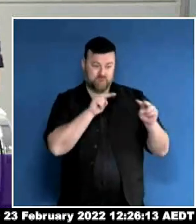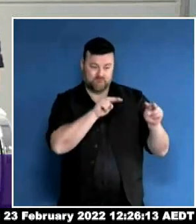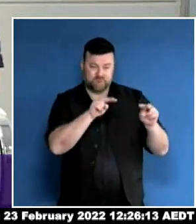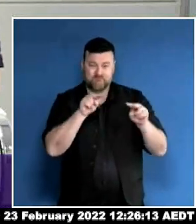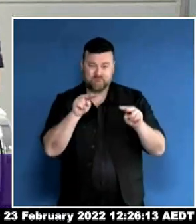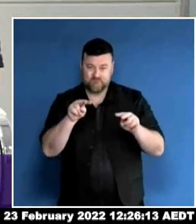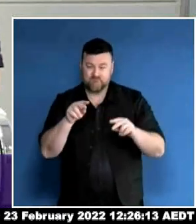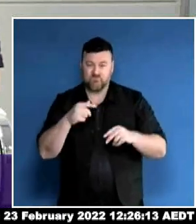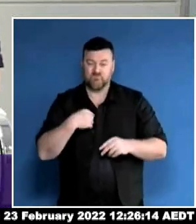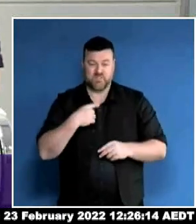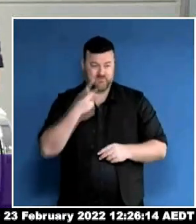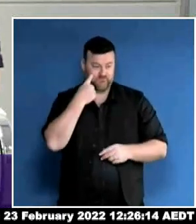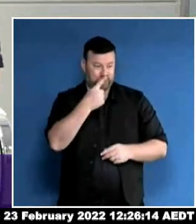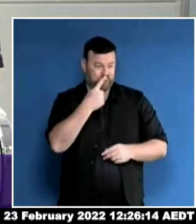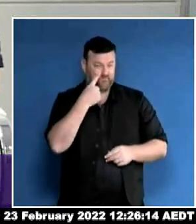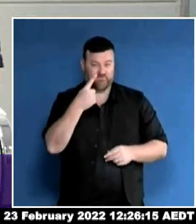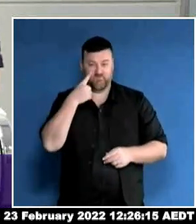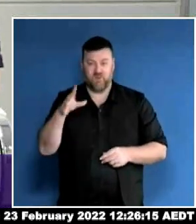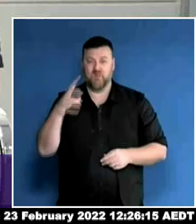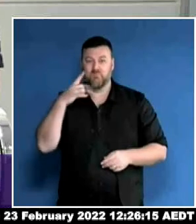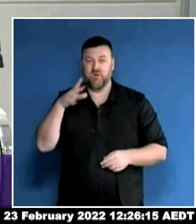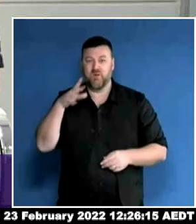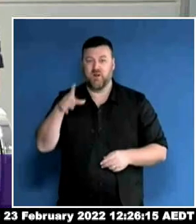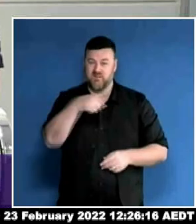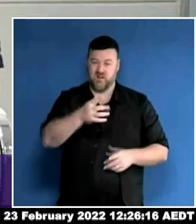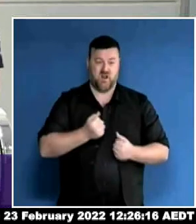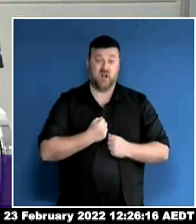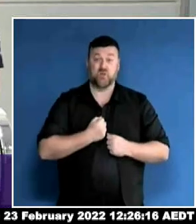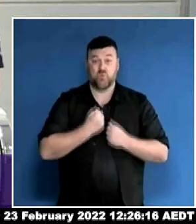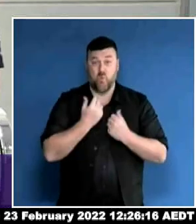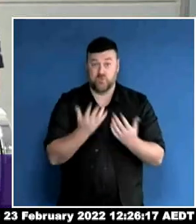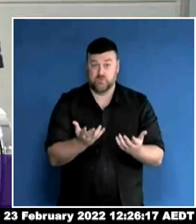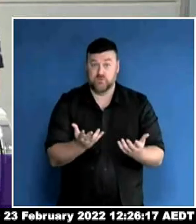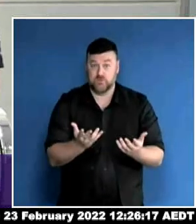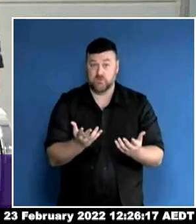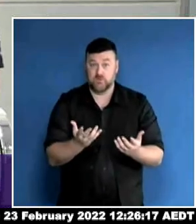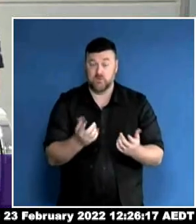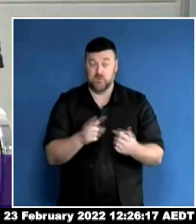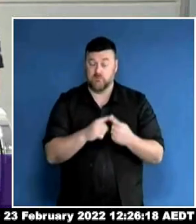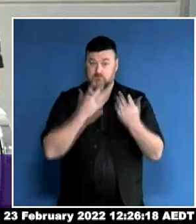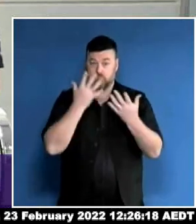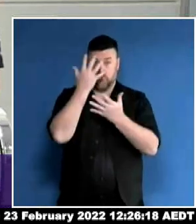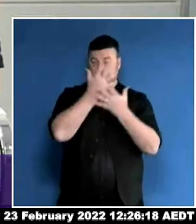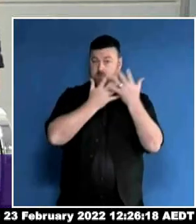that come through. This exhaustion, a disillusionment, a disempowerment for a system that's not helping.